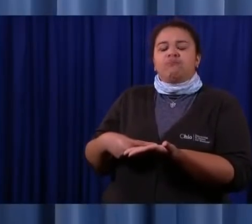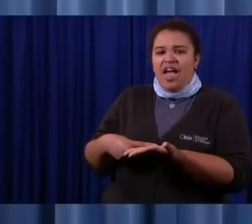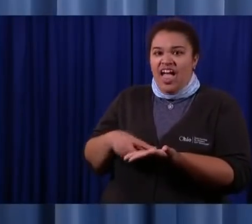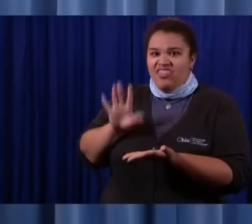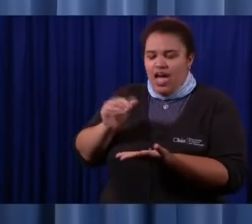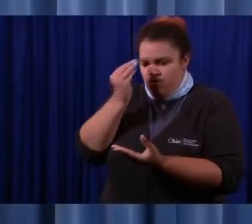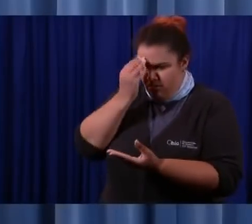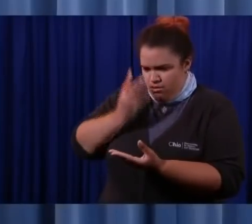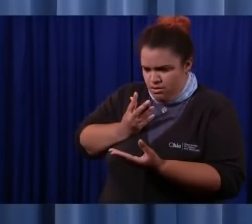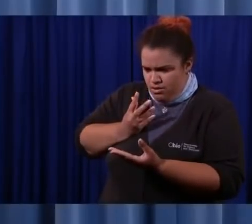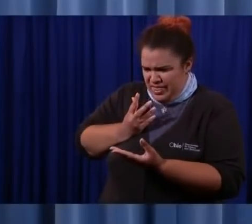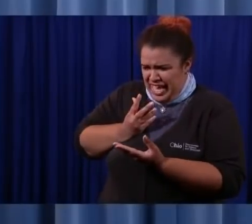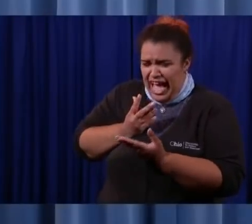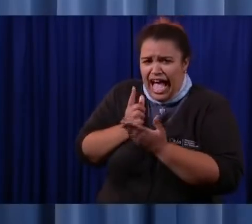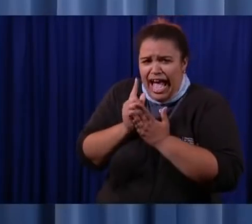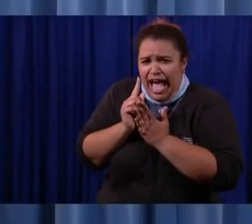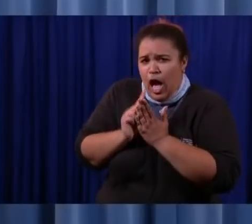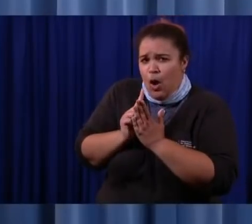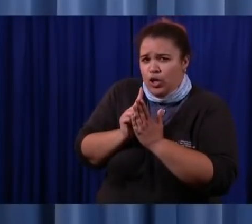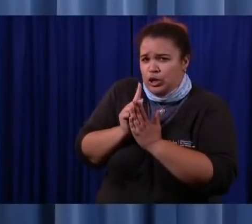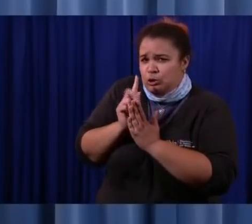WERE NOT CONSULTED OR GIVEN AN